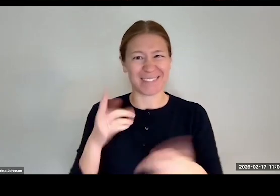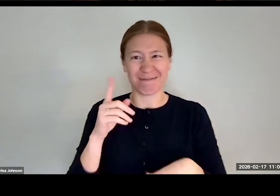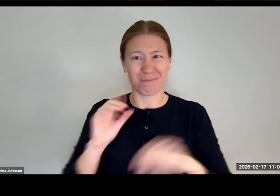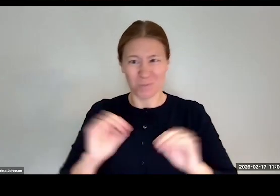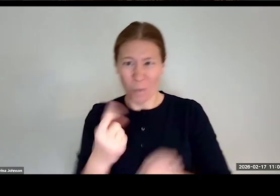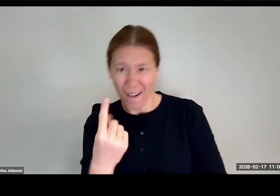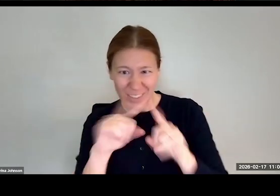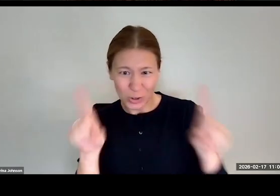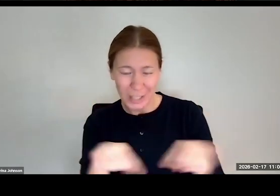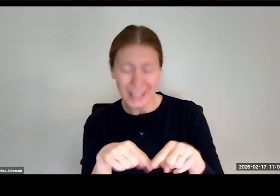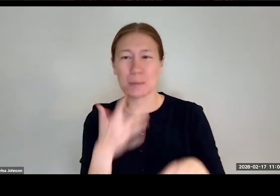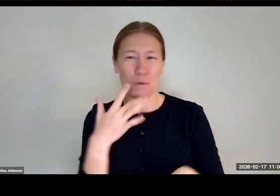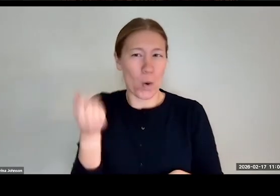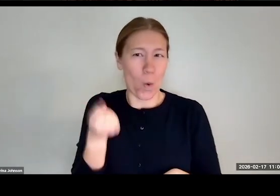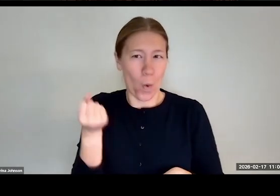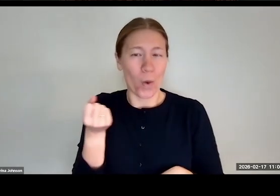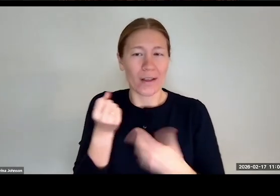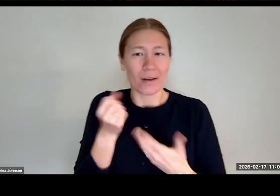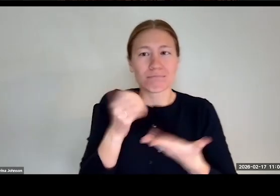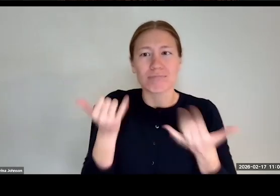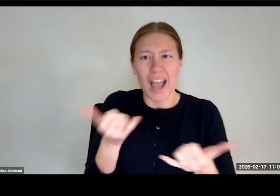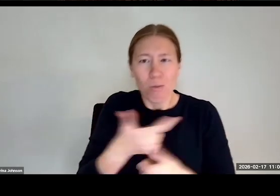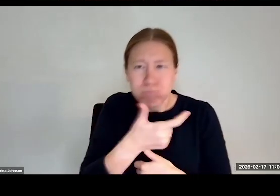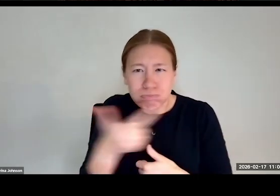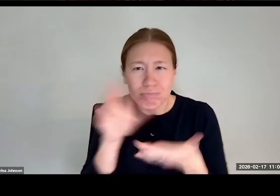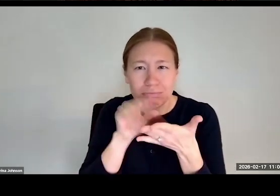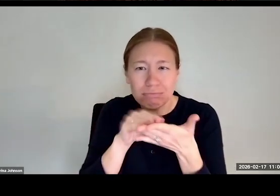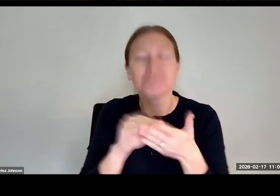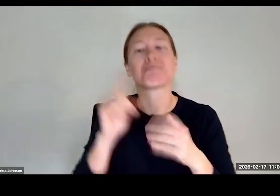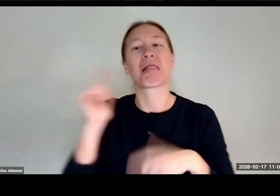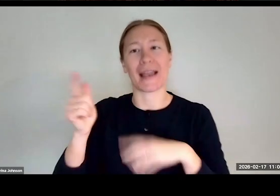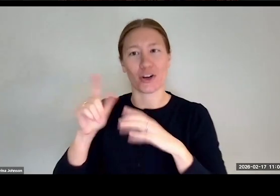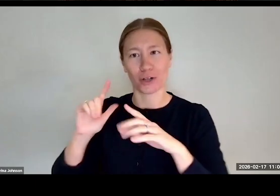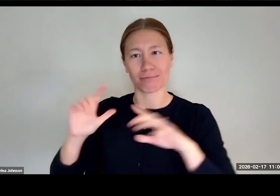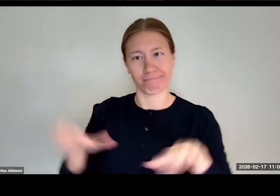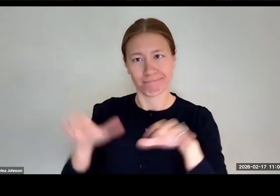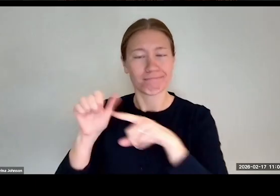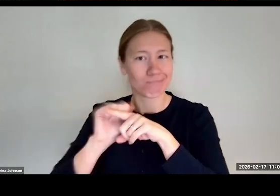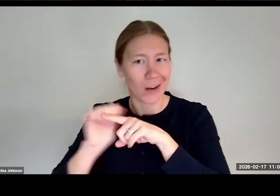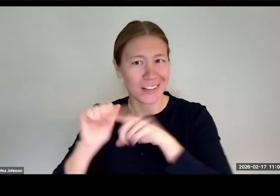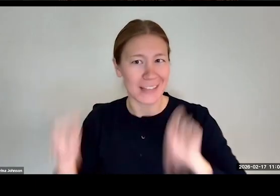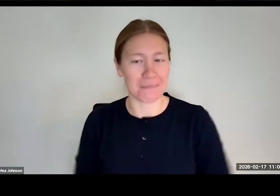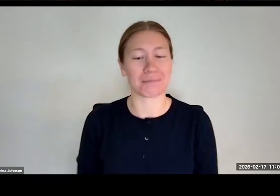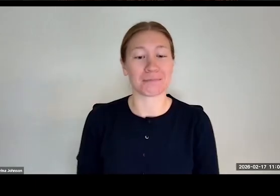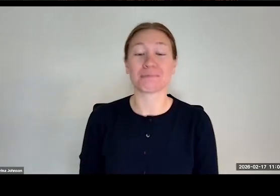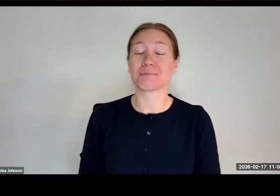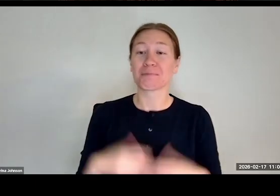after you've learned the skills to do so. And then finally after today's session, you will have that follow up email.